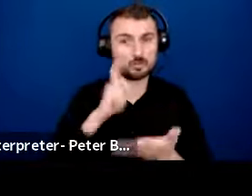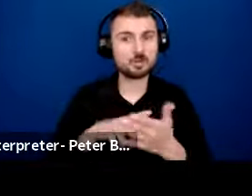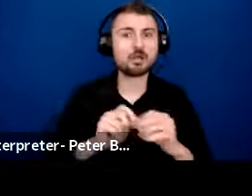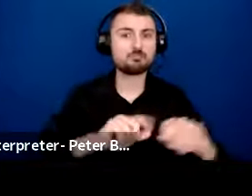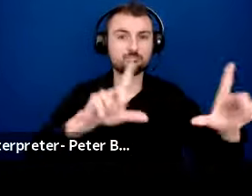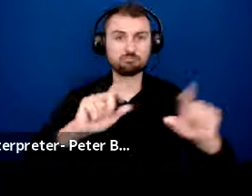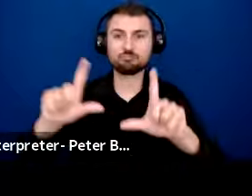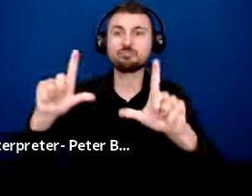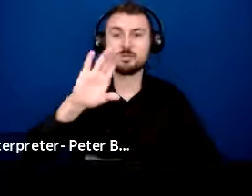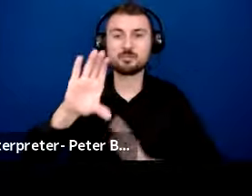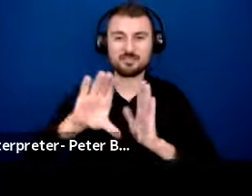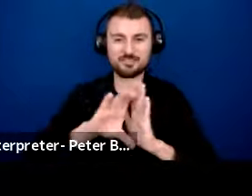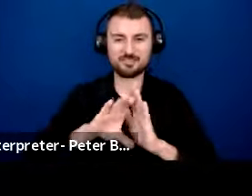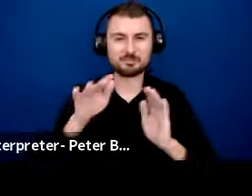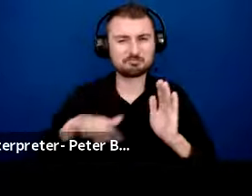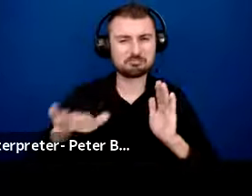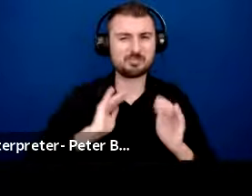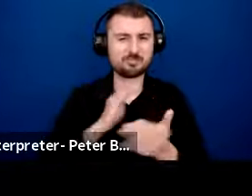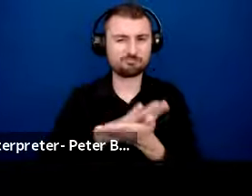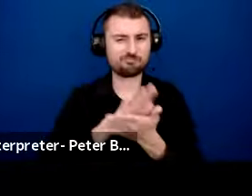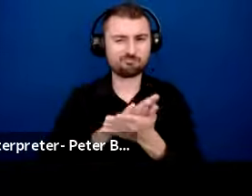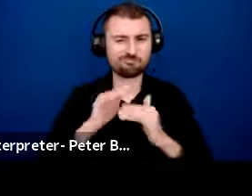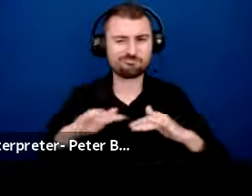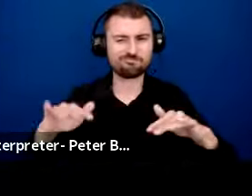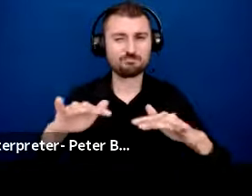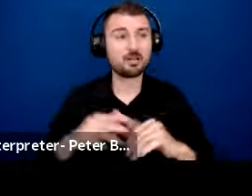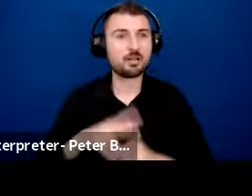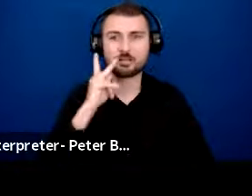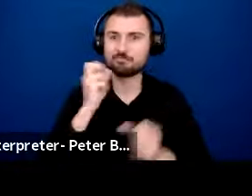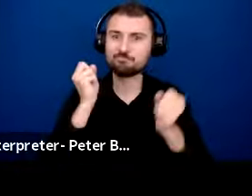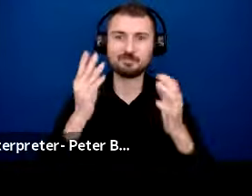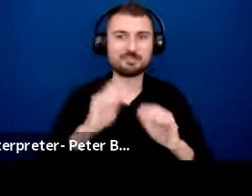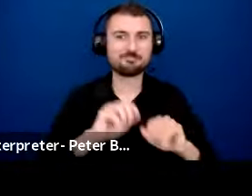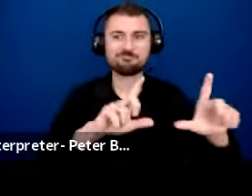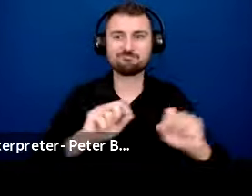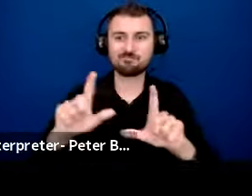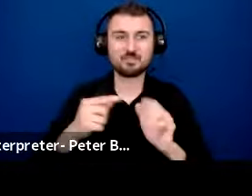Definitely it is important to keep in mind they don't have a quiet place it might be a closet and that's the quiet place they can gets to